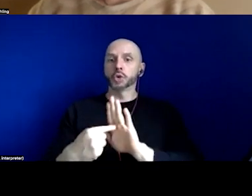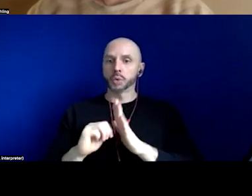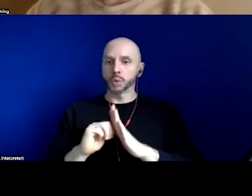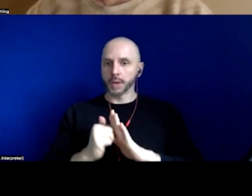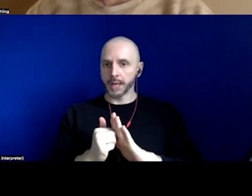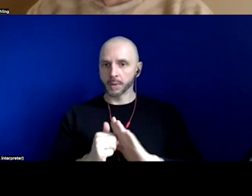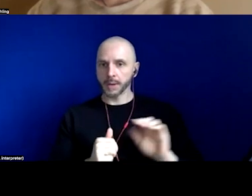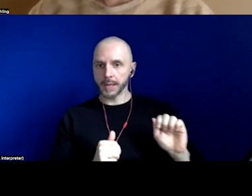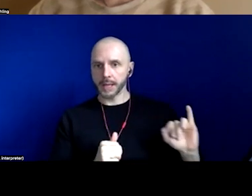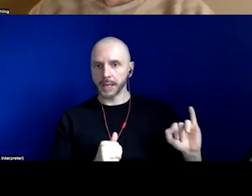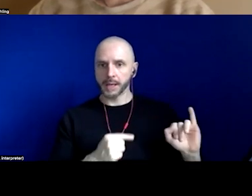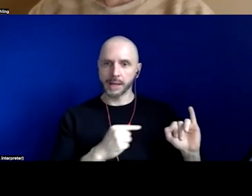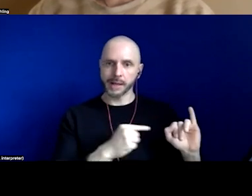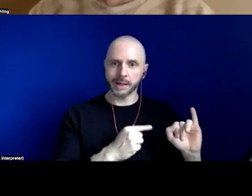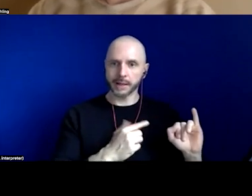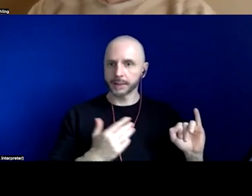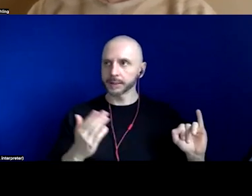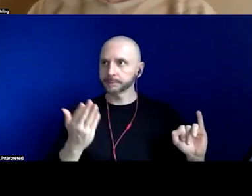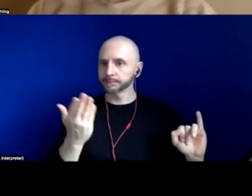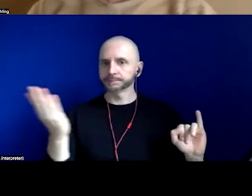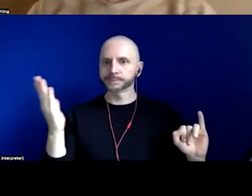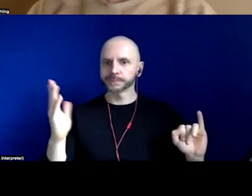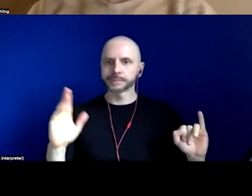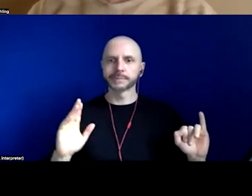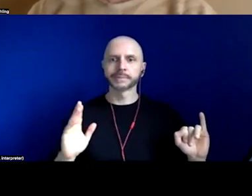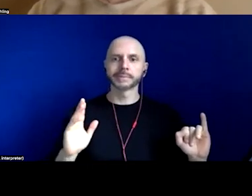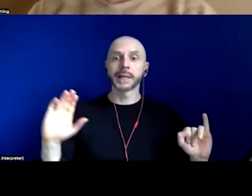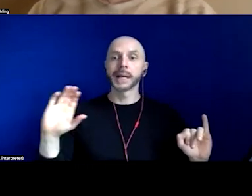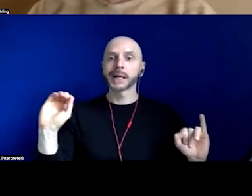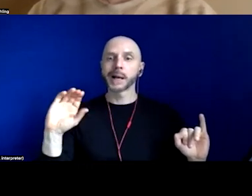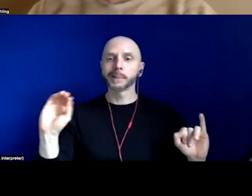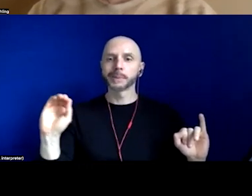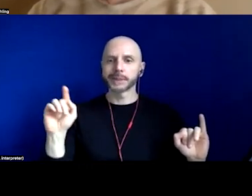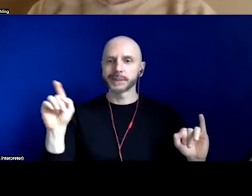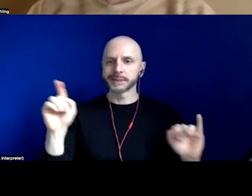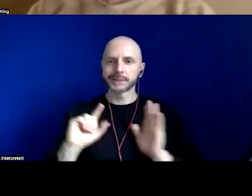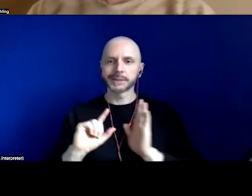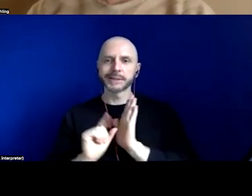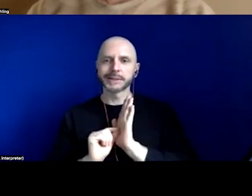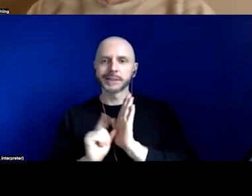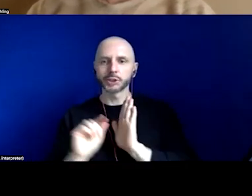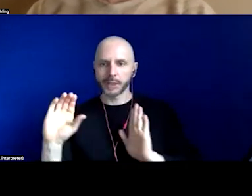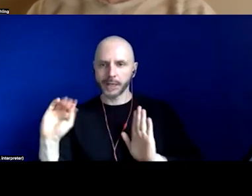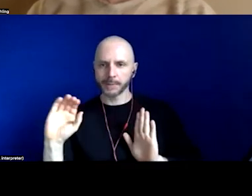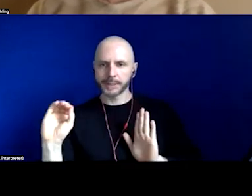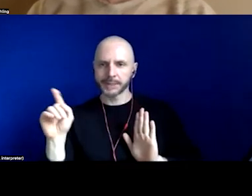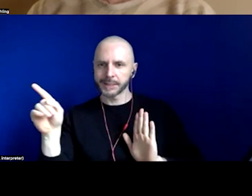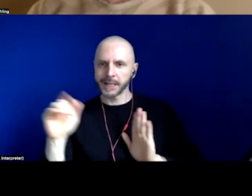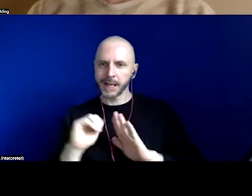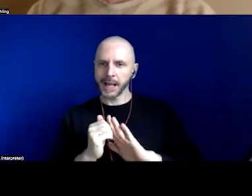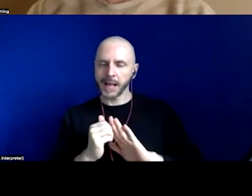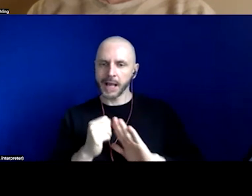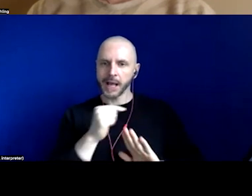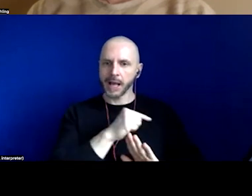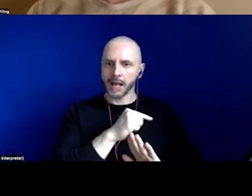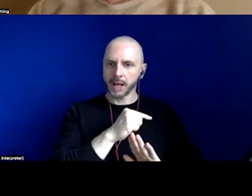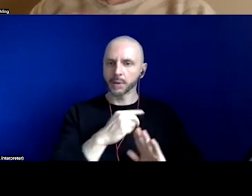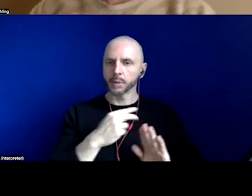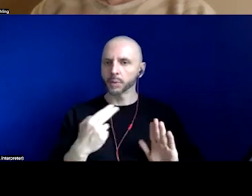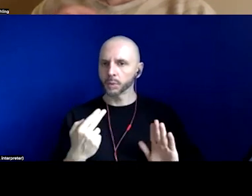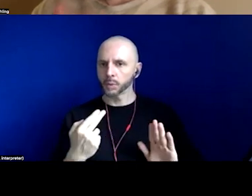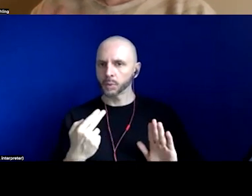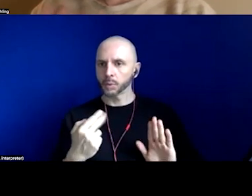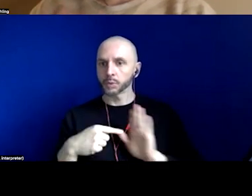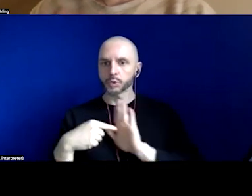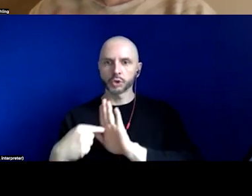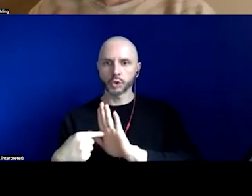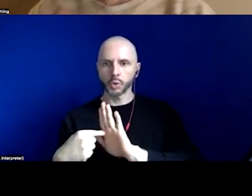How do other publishers deal with it? And some have a very minimum standard of disclosure. So,